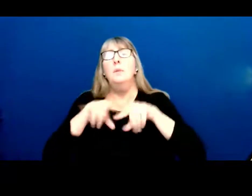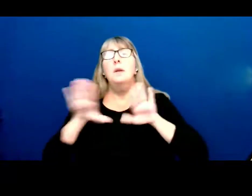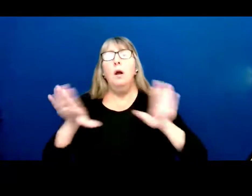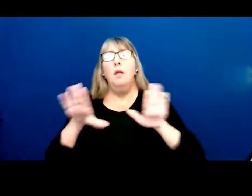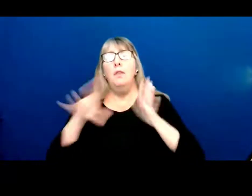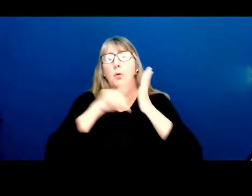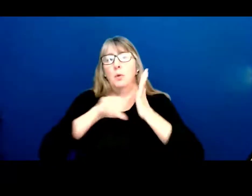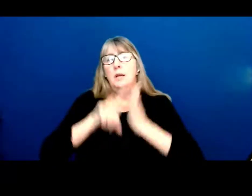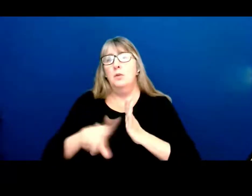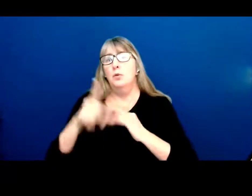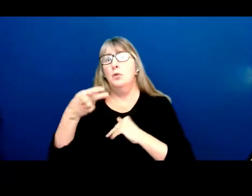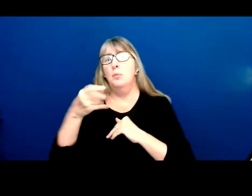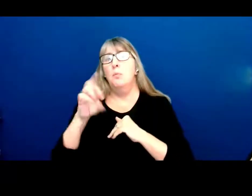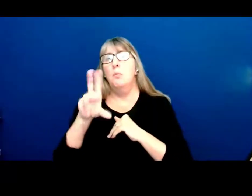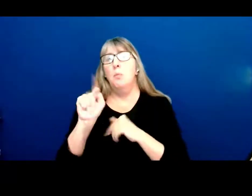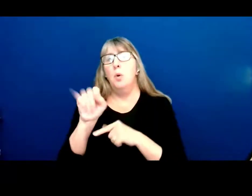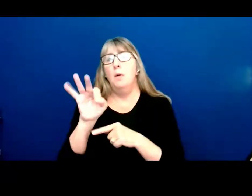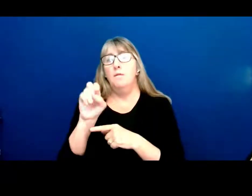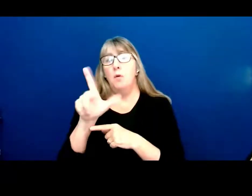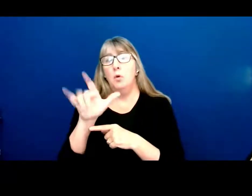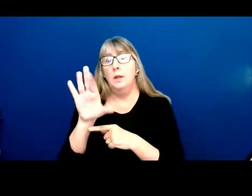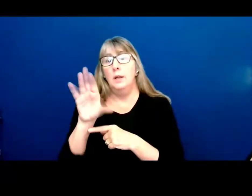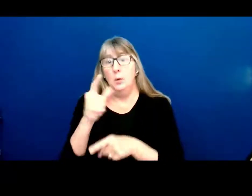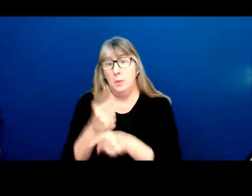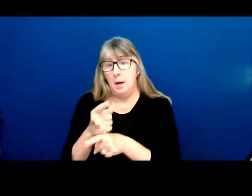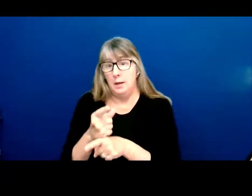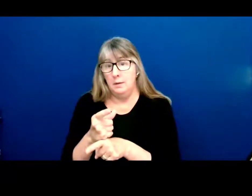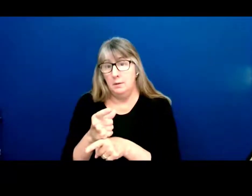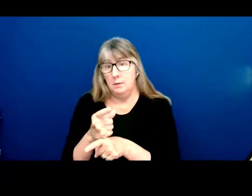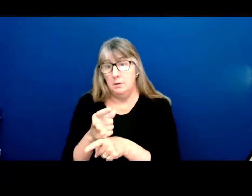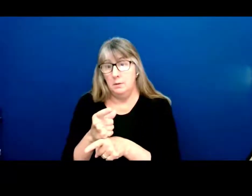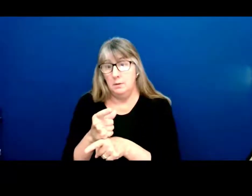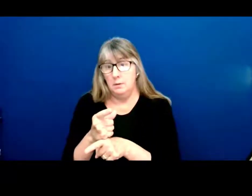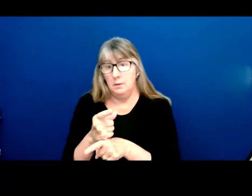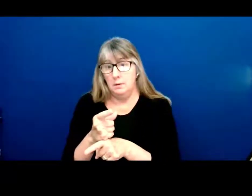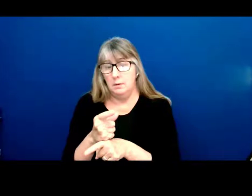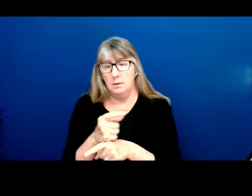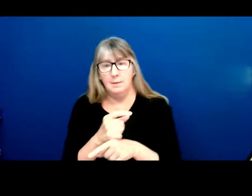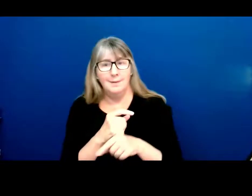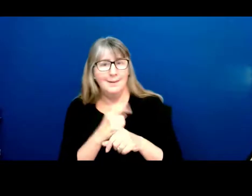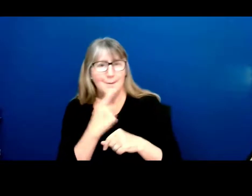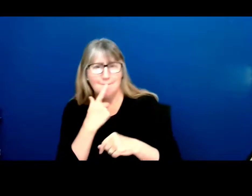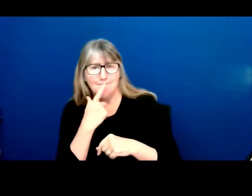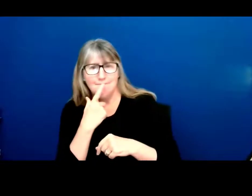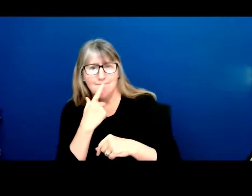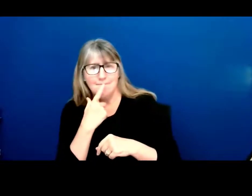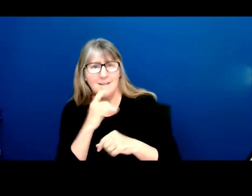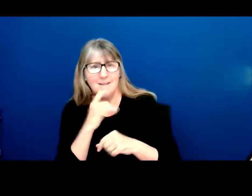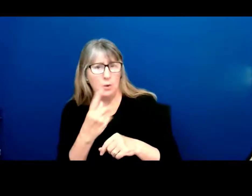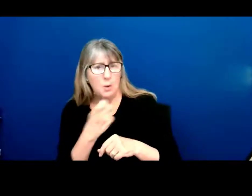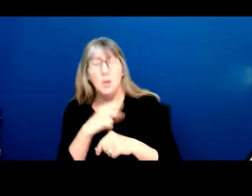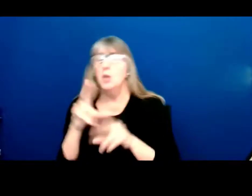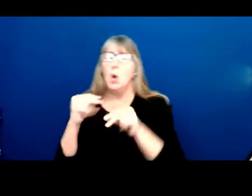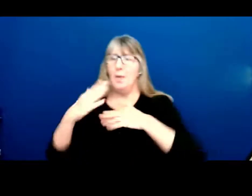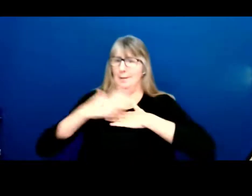for example. Is that right? Kathy Hancock: Is that a question? Diane Dean: No. No, that's my .. . Kathy Hancock: Yeah.